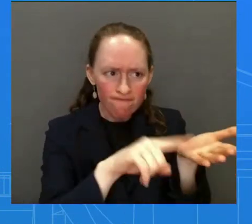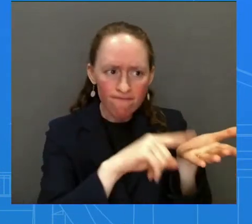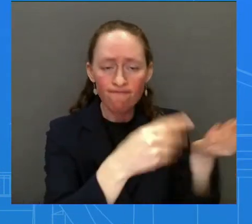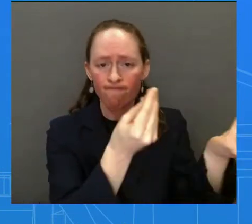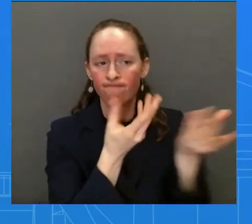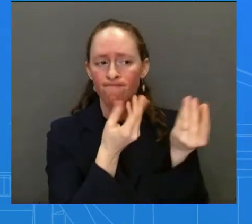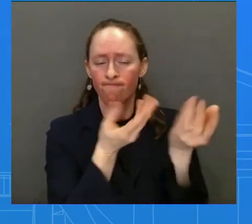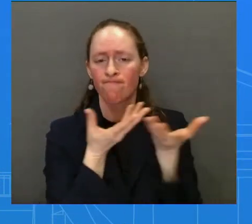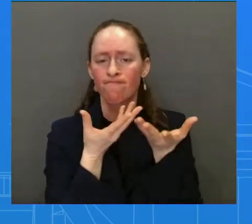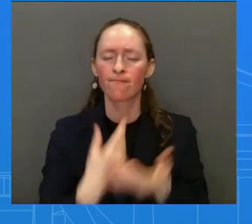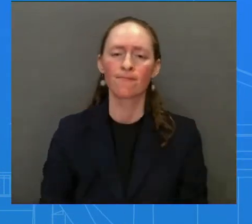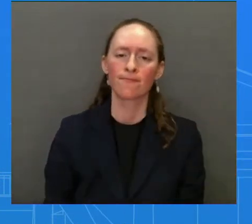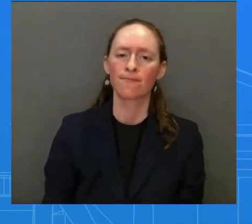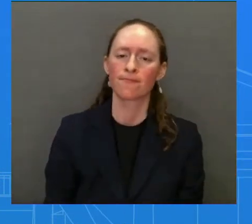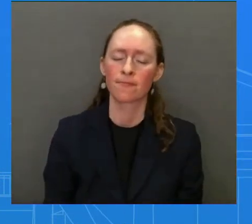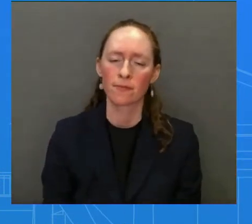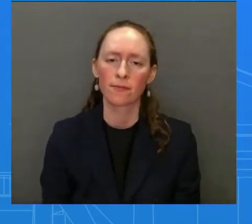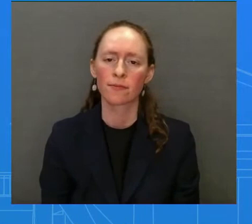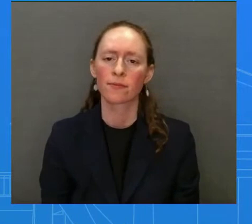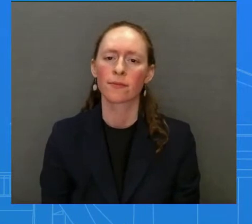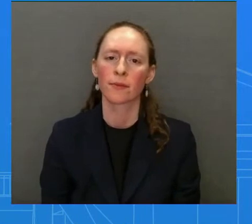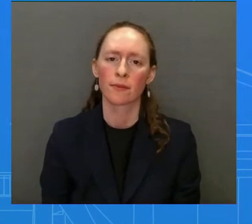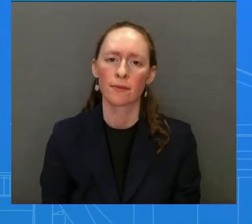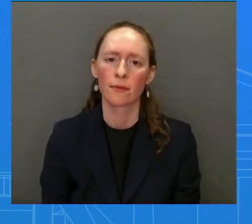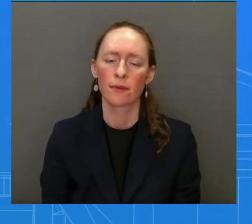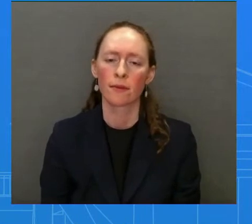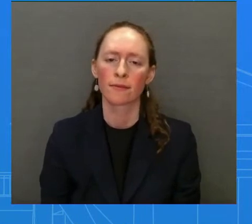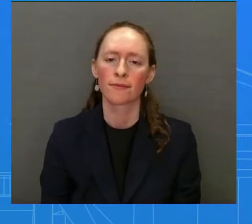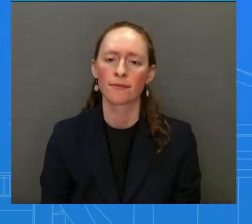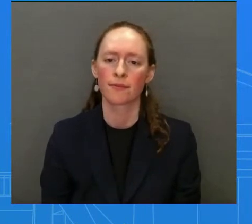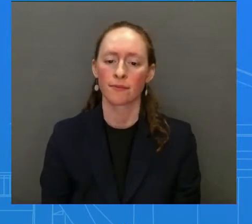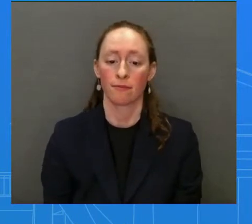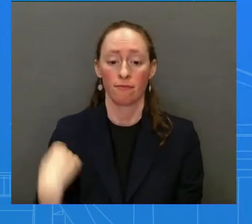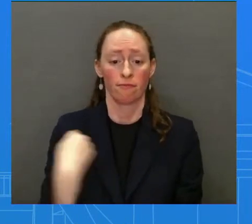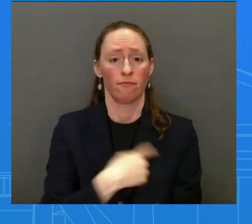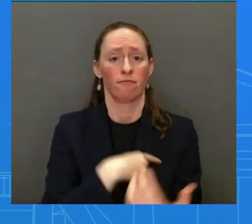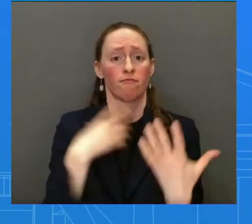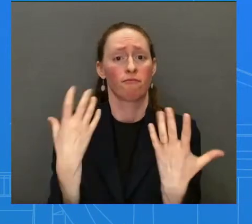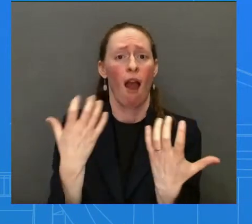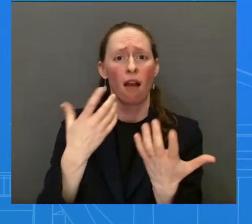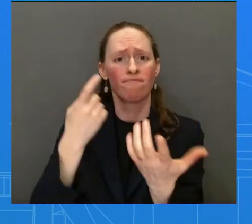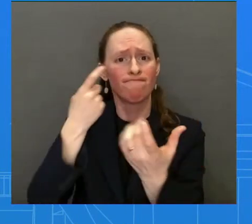for the first responders and prayers for all the families affected by this shooting.